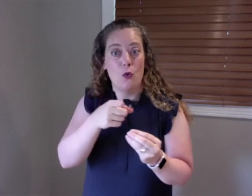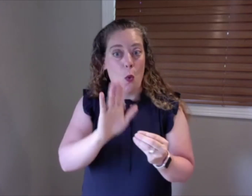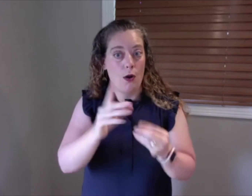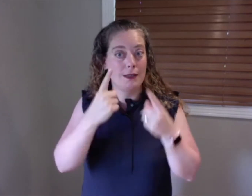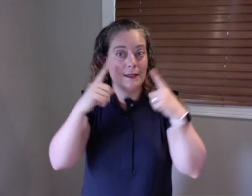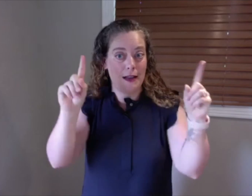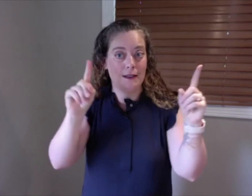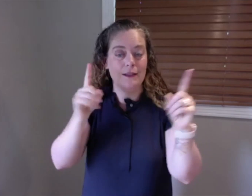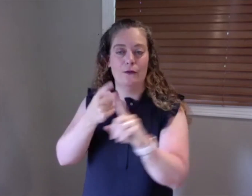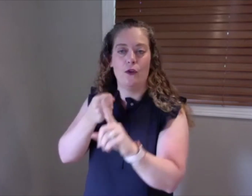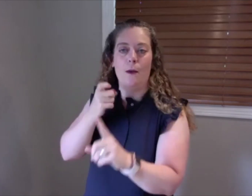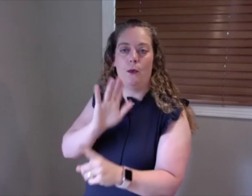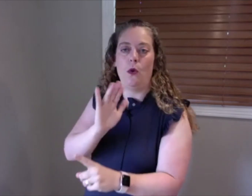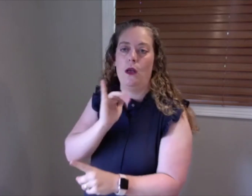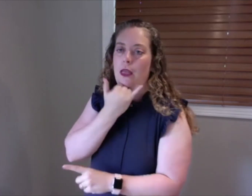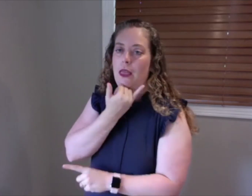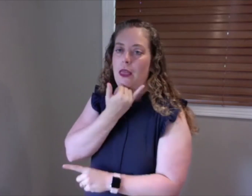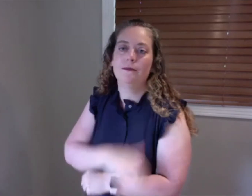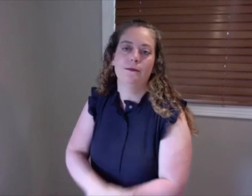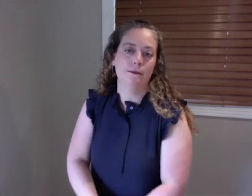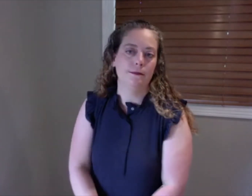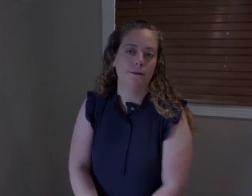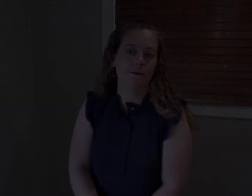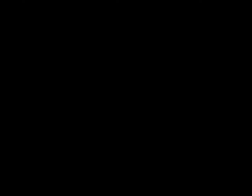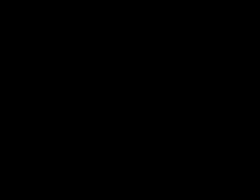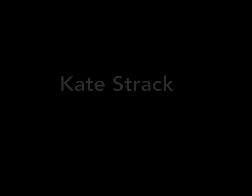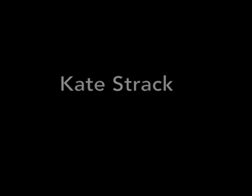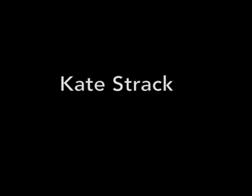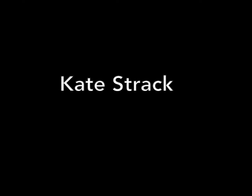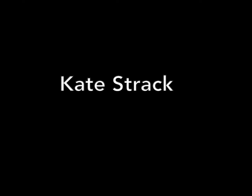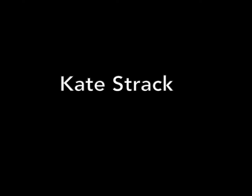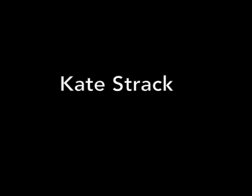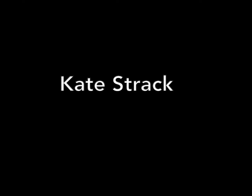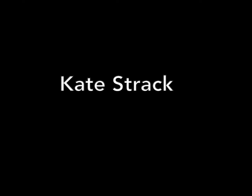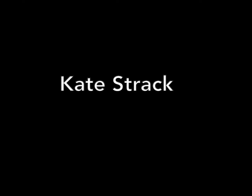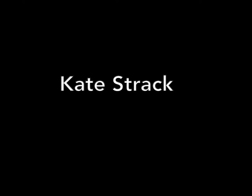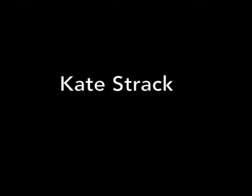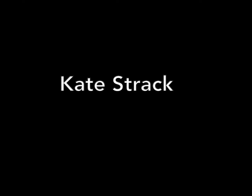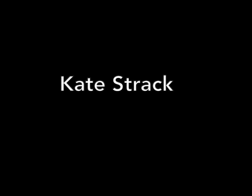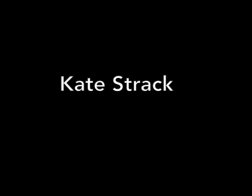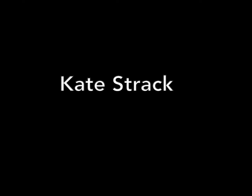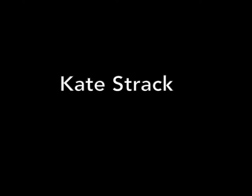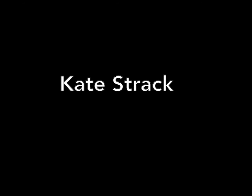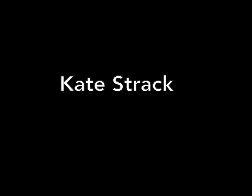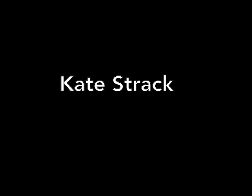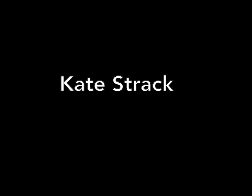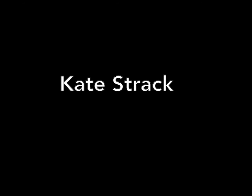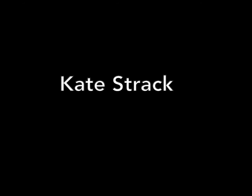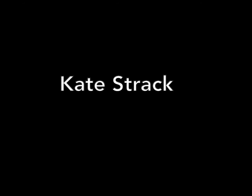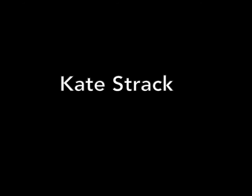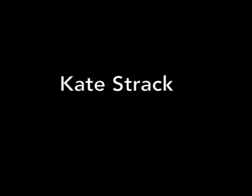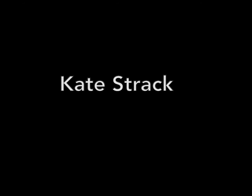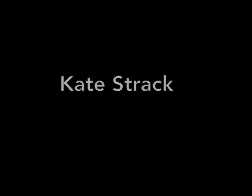because your success comes from those mistakes.